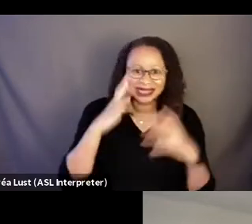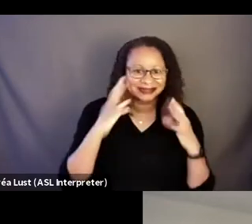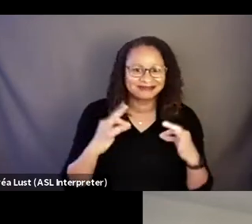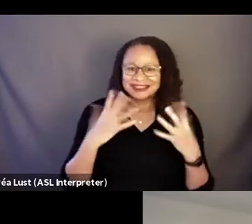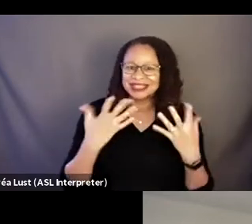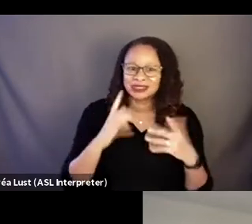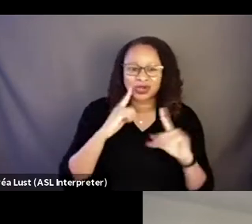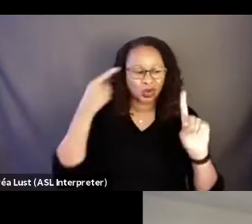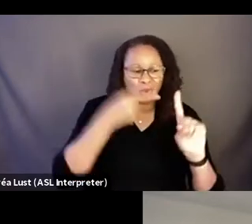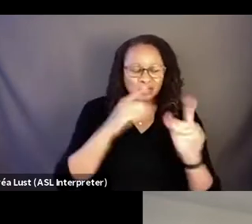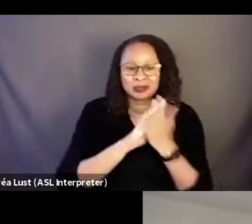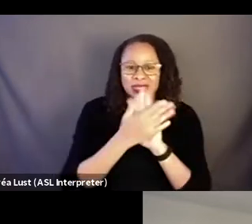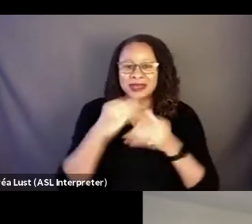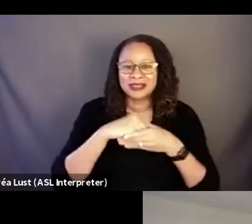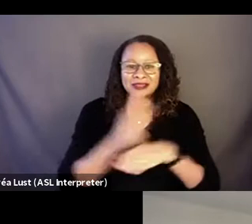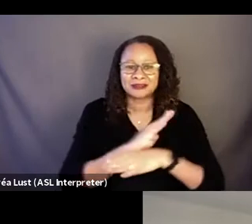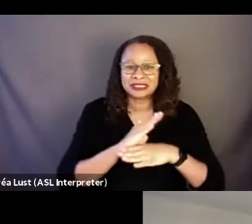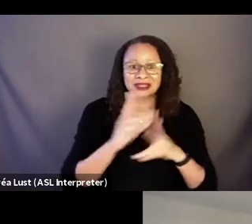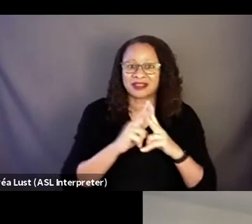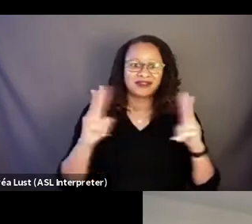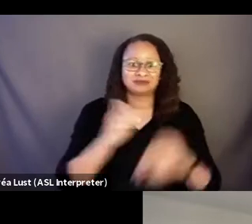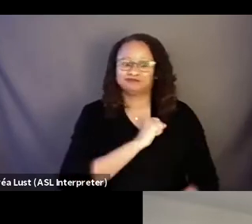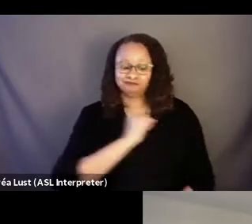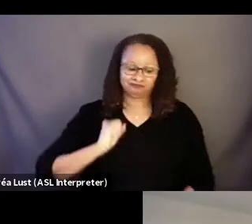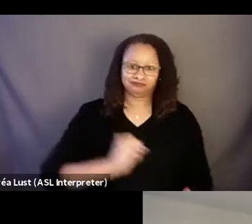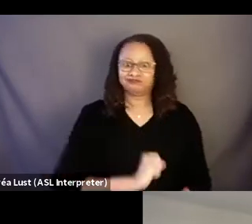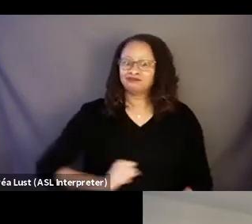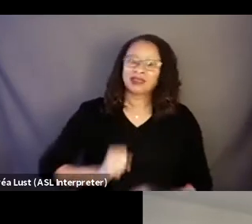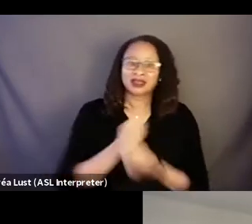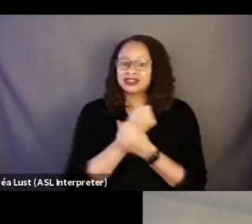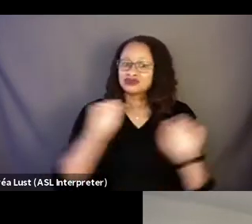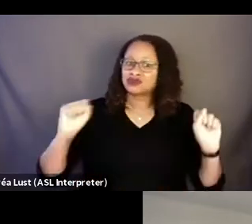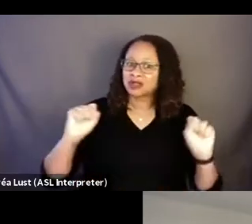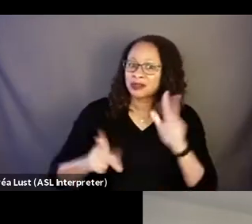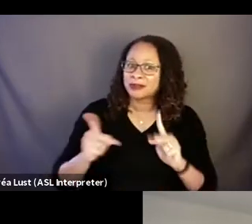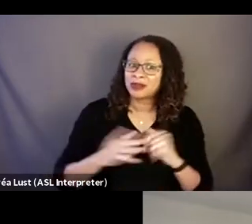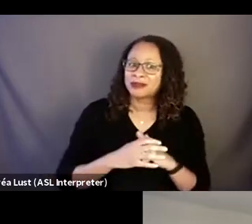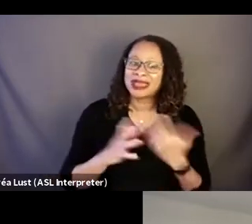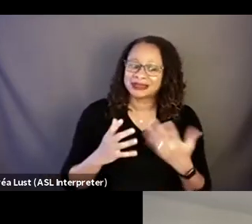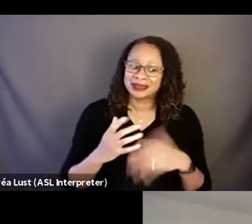of kind of super-heroics and rescuing people, putting her own life in danger.